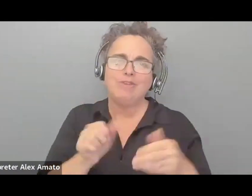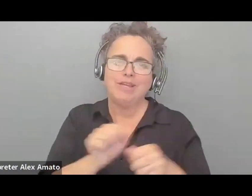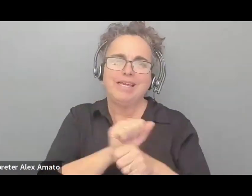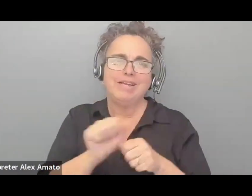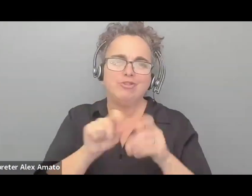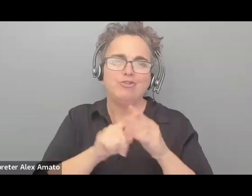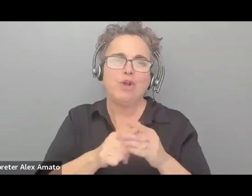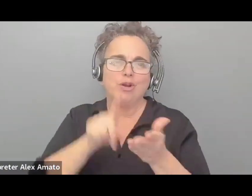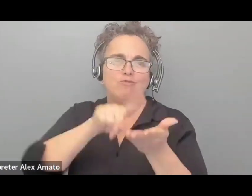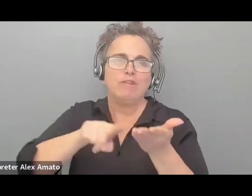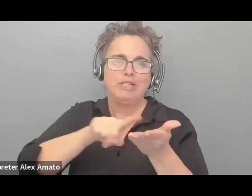Thank you. Kavana?